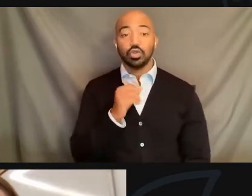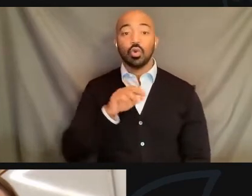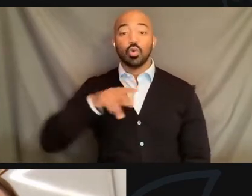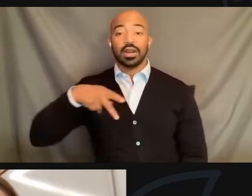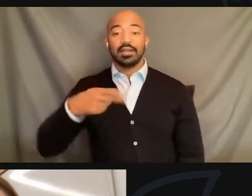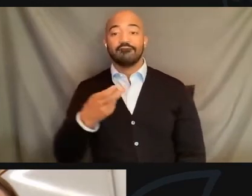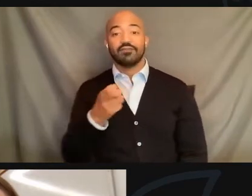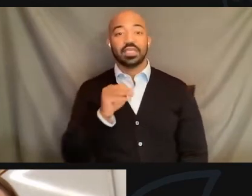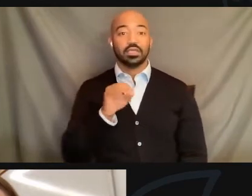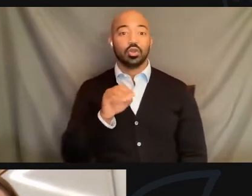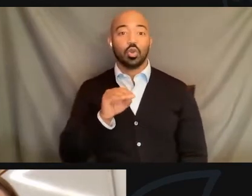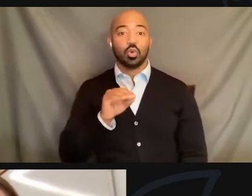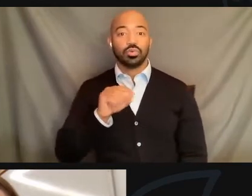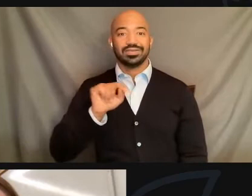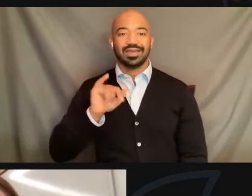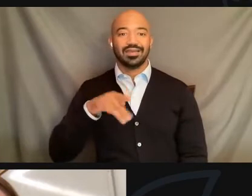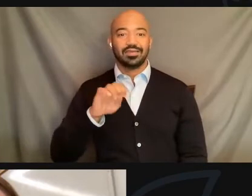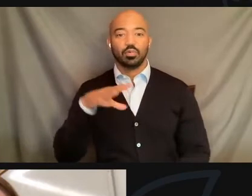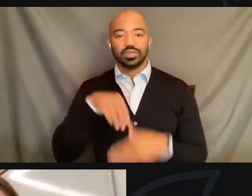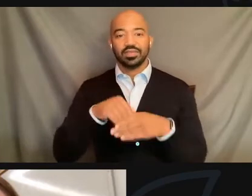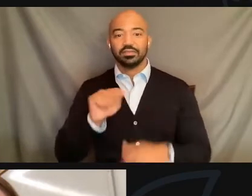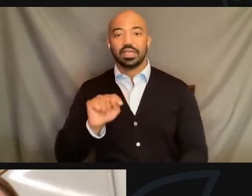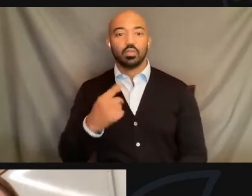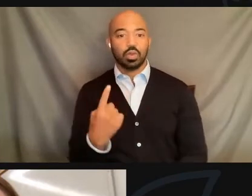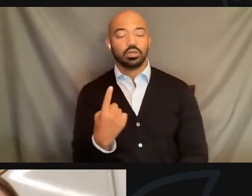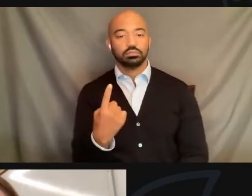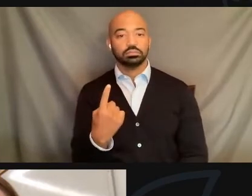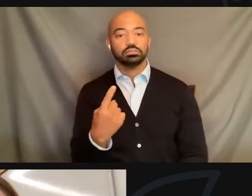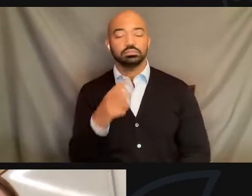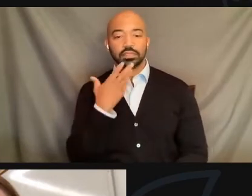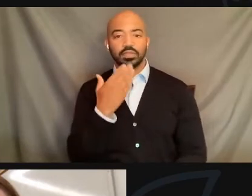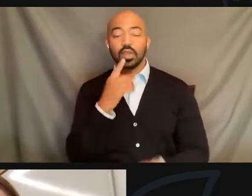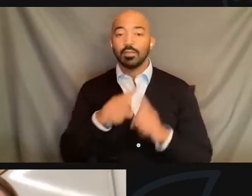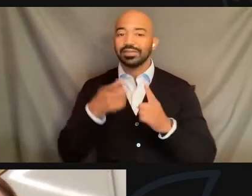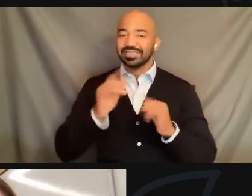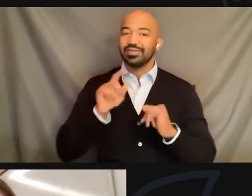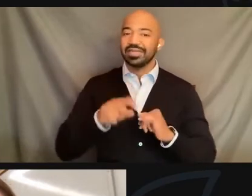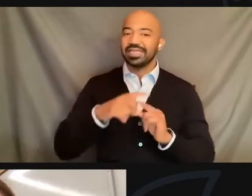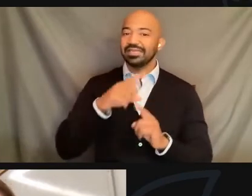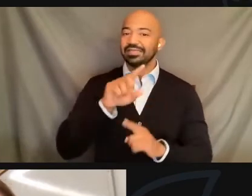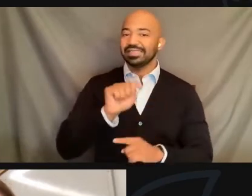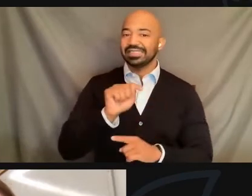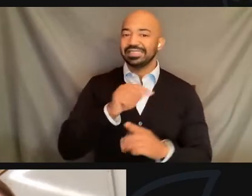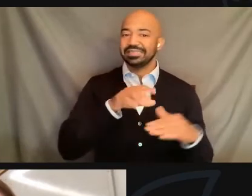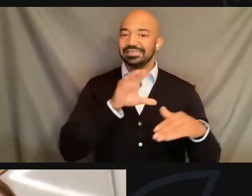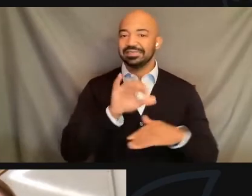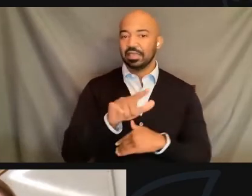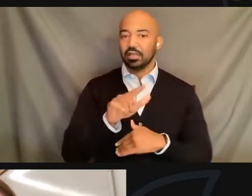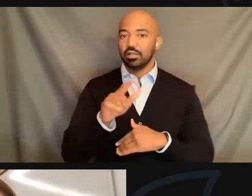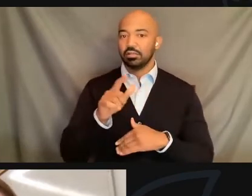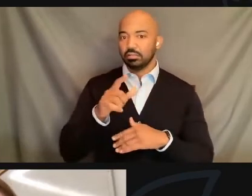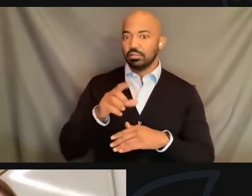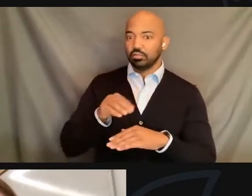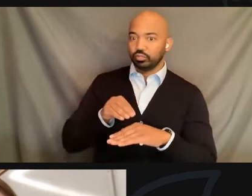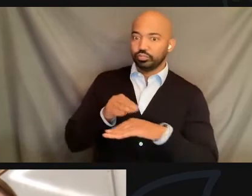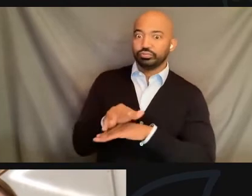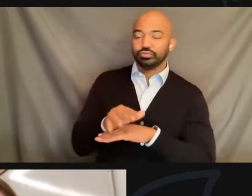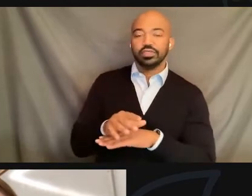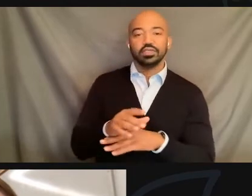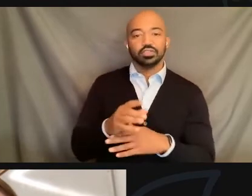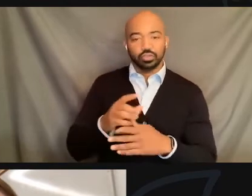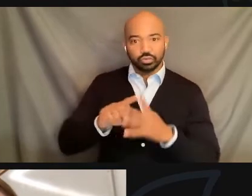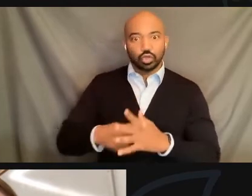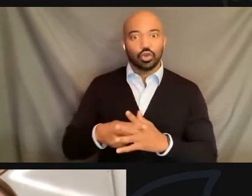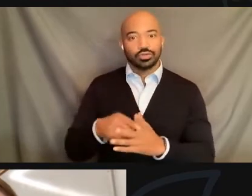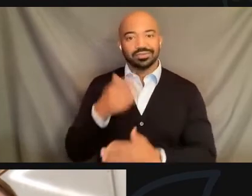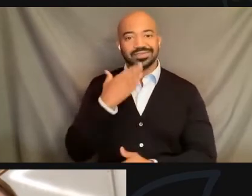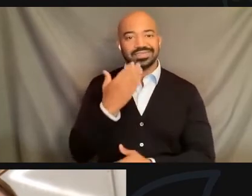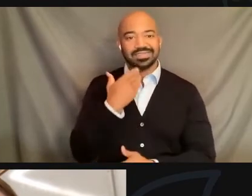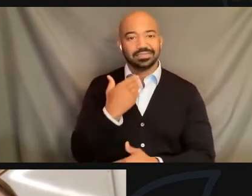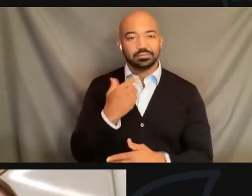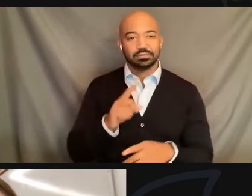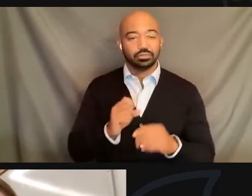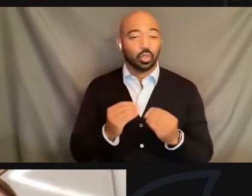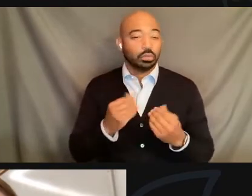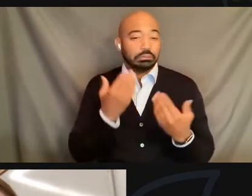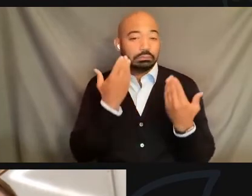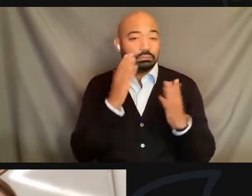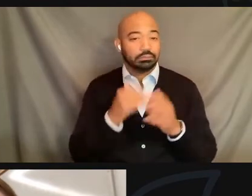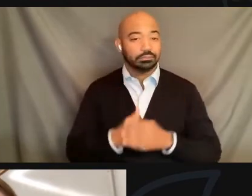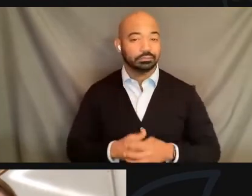in type one diabetes, of course, we would need still T cell to do that, or to initiate the disease. So I don't know. I don't